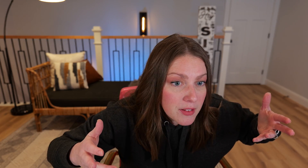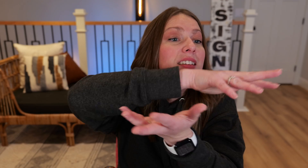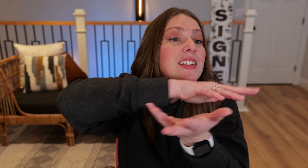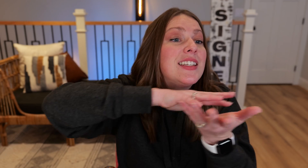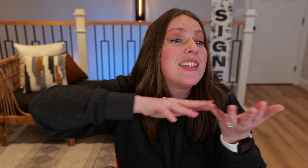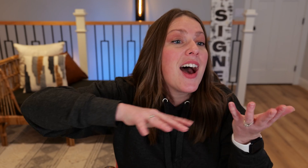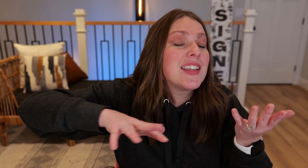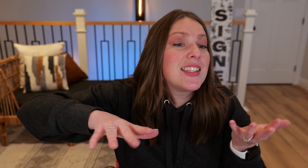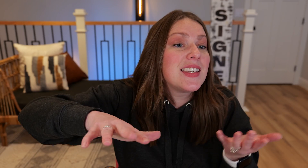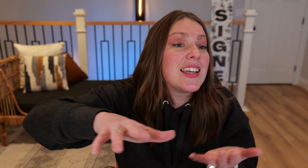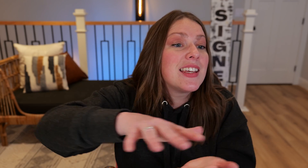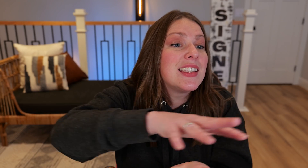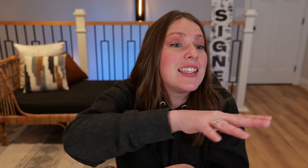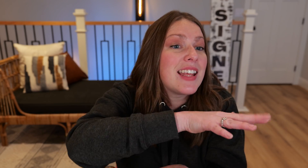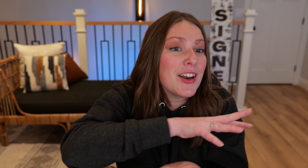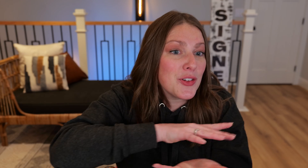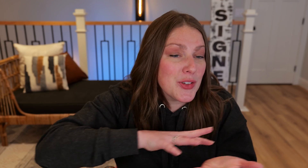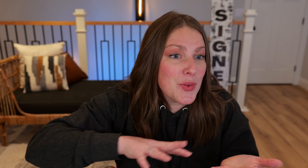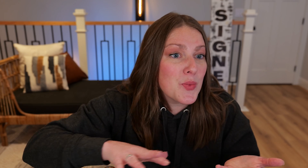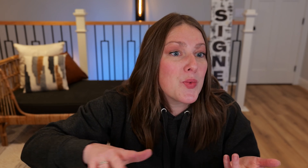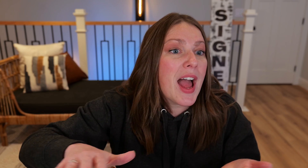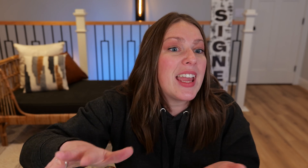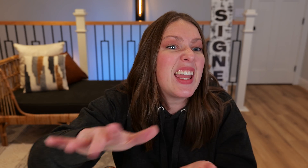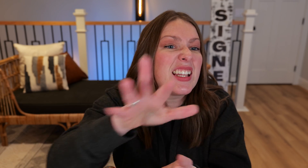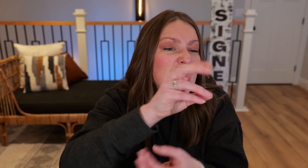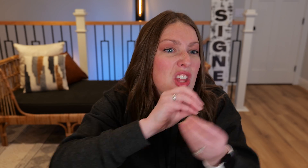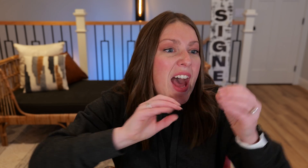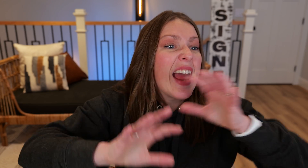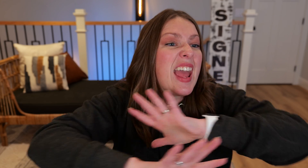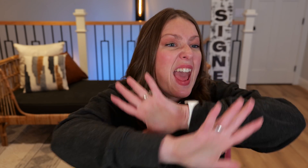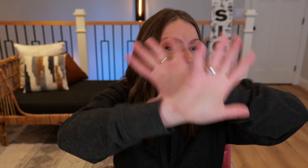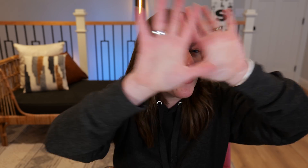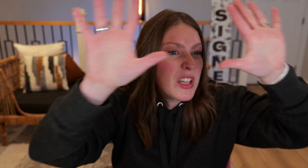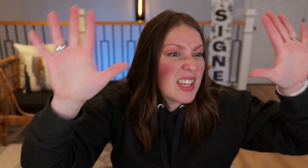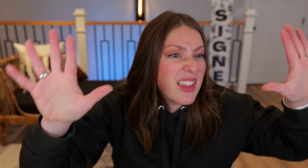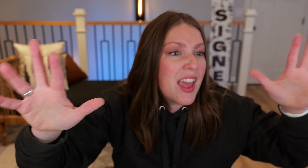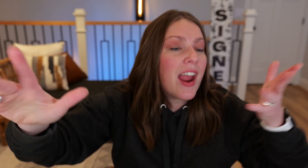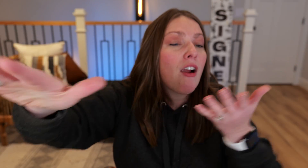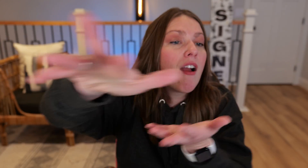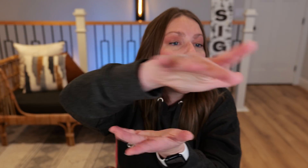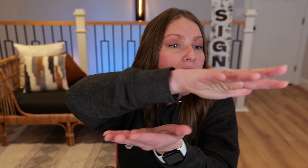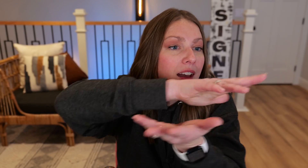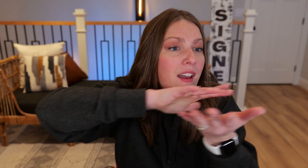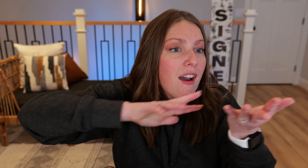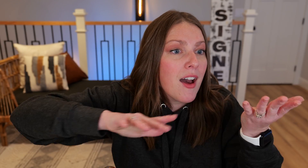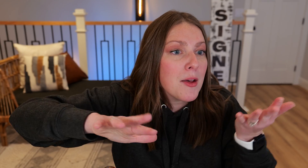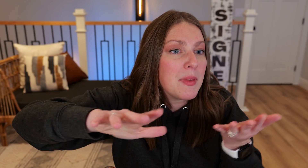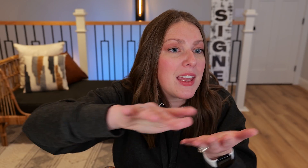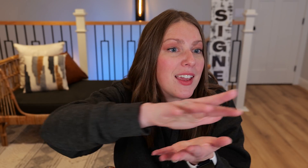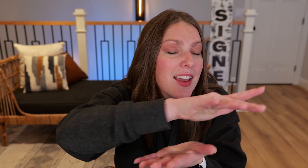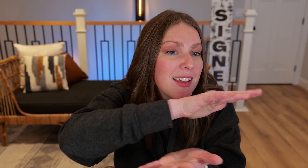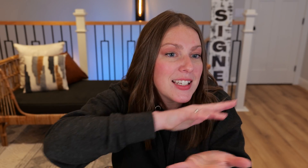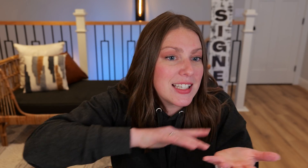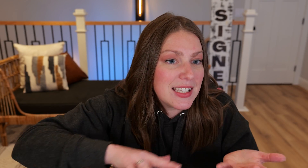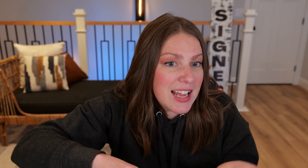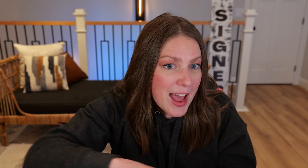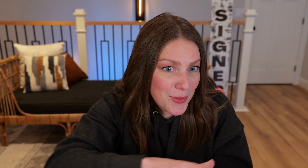The dust settles. Right. It's that everything in the air coming down.